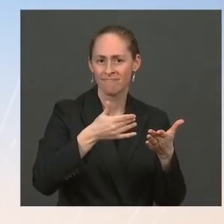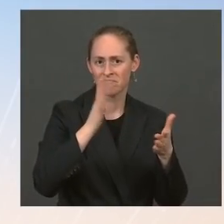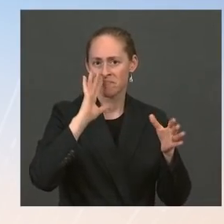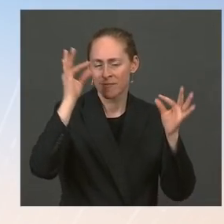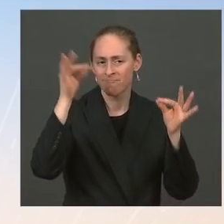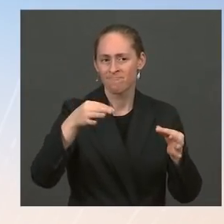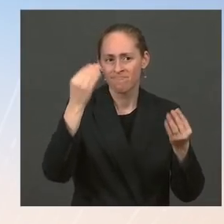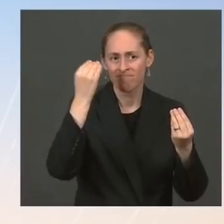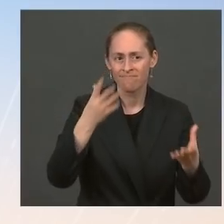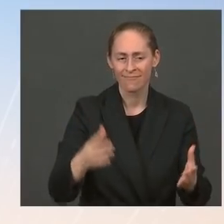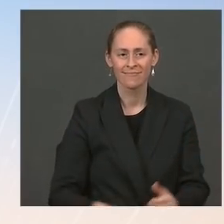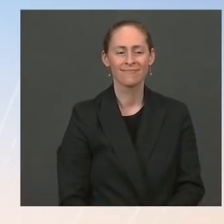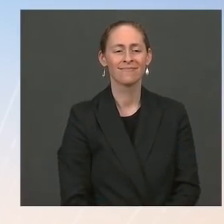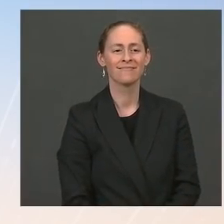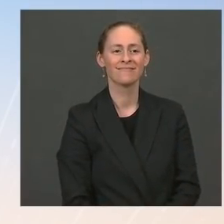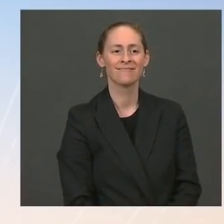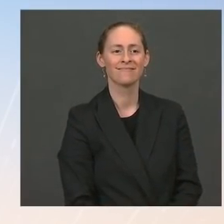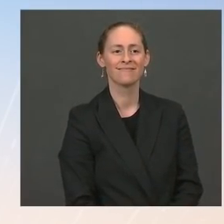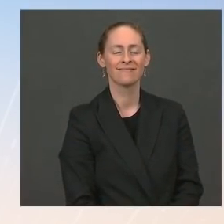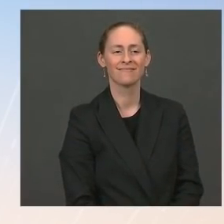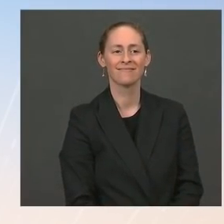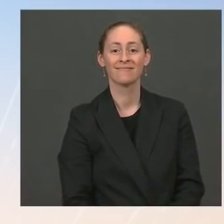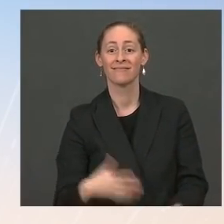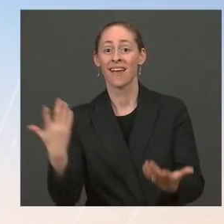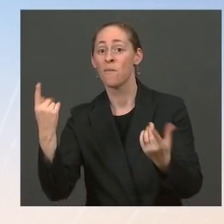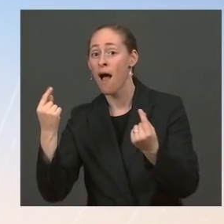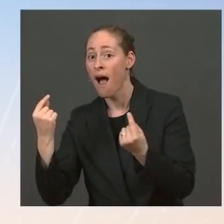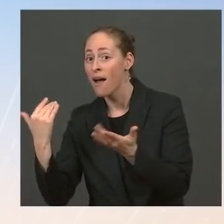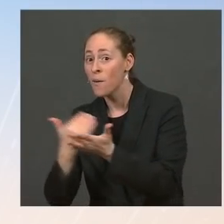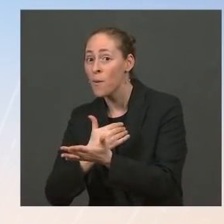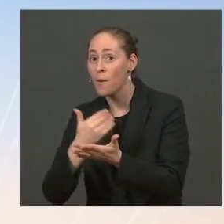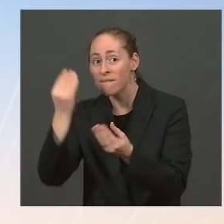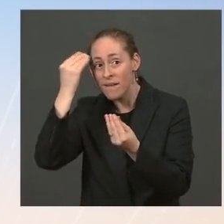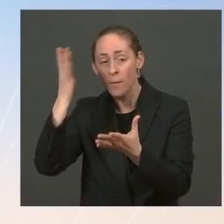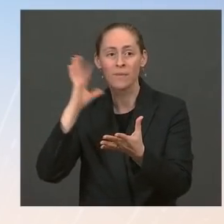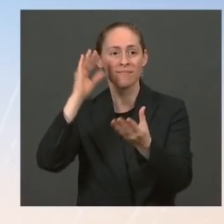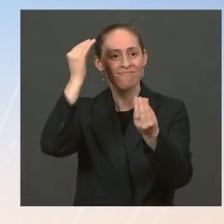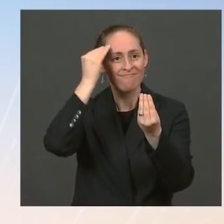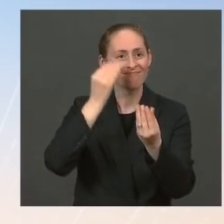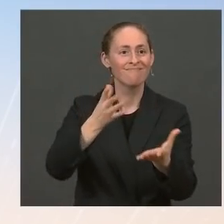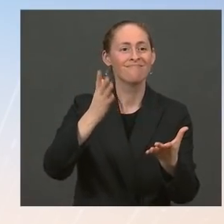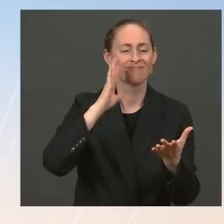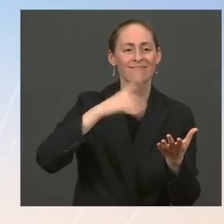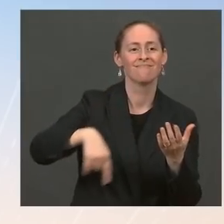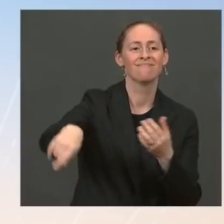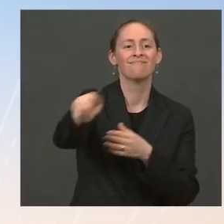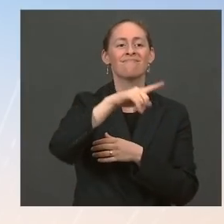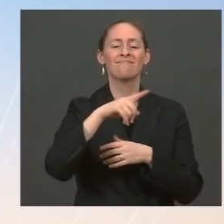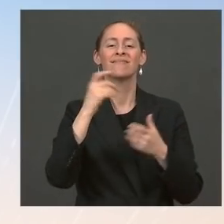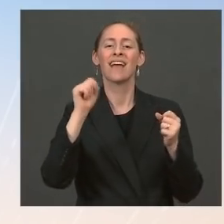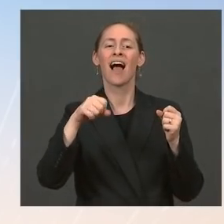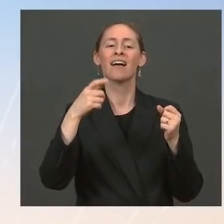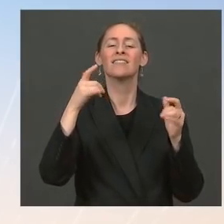or whatever you like to eat -- The Press: Delighted. Ms. Psaki: -- that you don't have to be chasing it by then. The Press: Is that an announcement that we can expect to be for the other open positions,